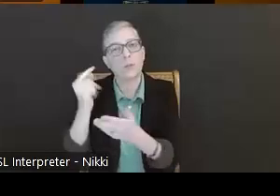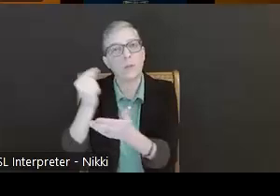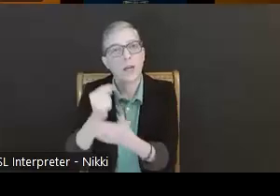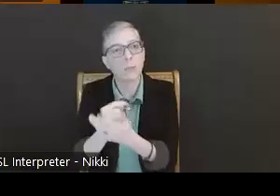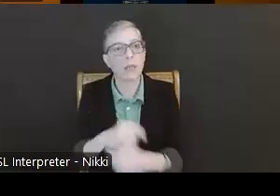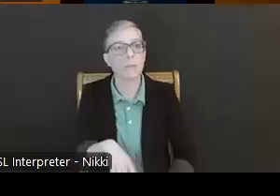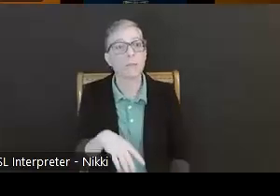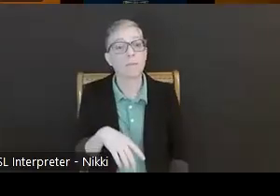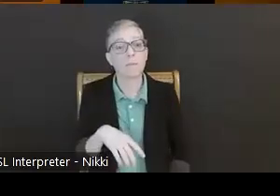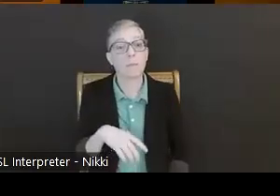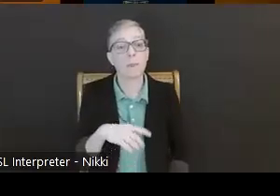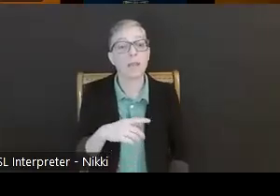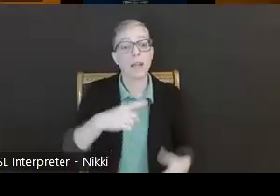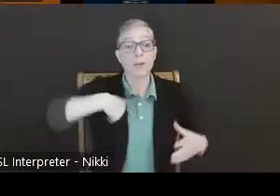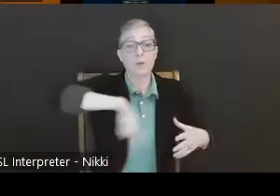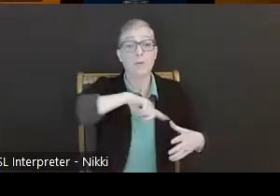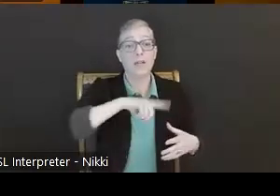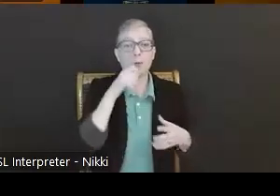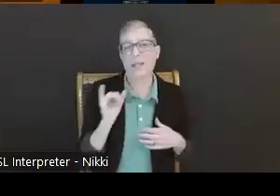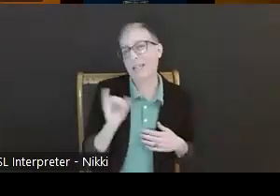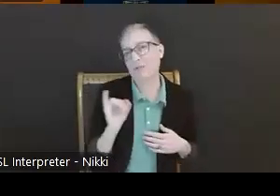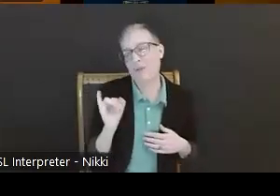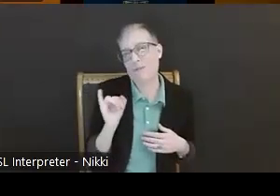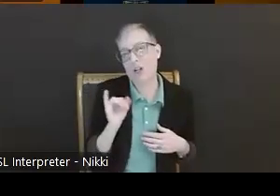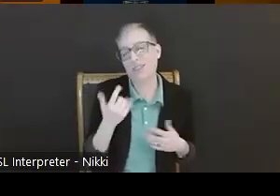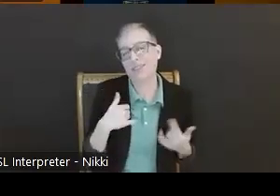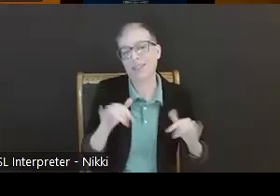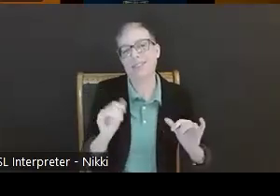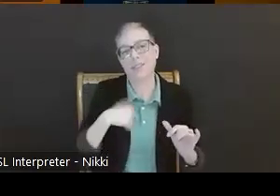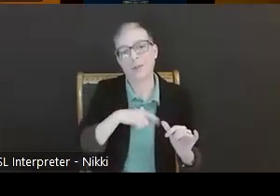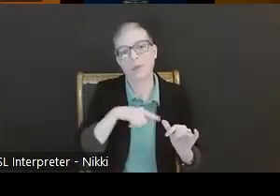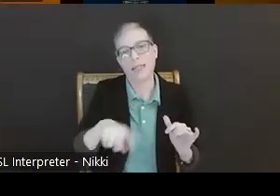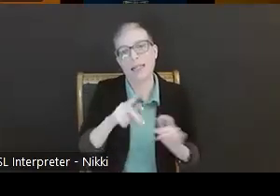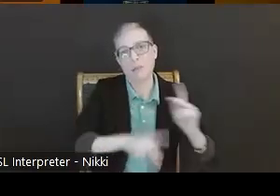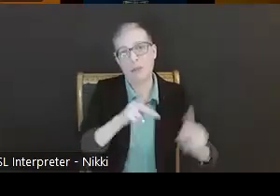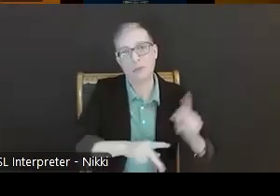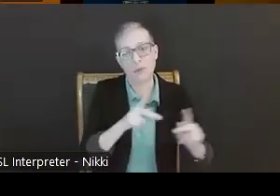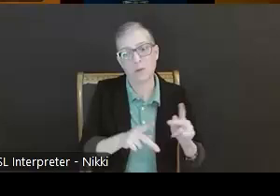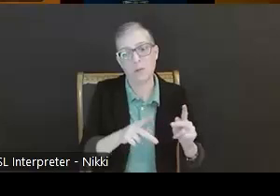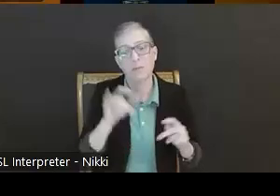Among Us need people um and if we think about needing people specifically in the context of